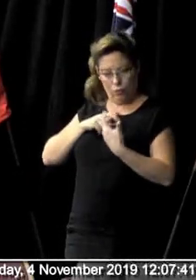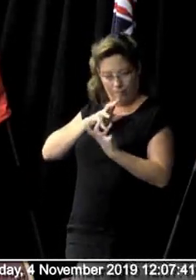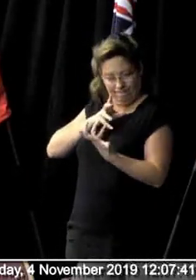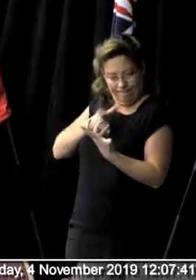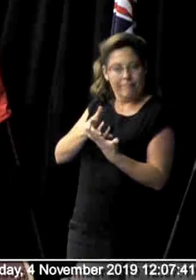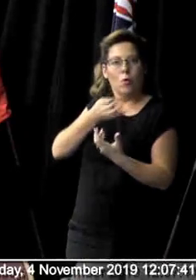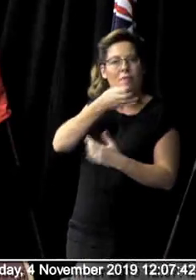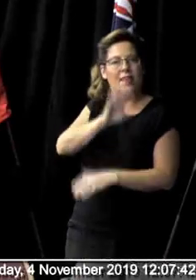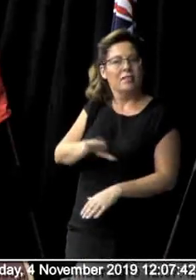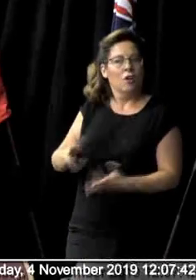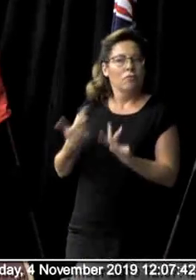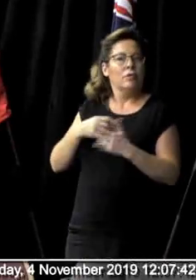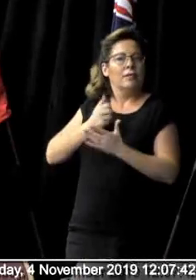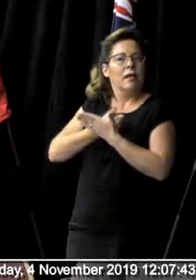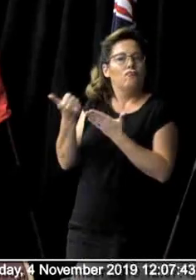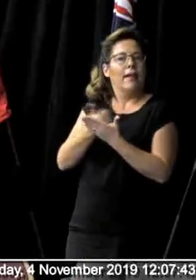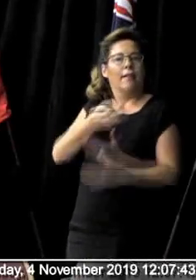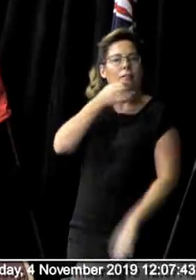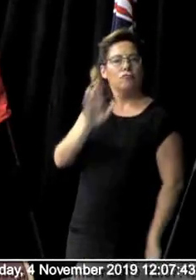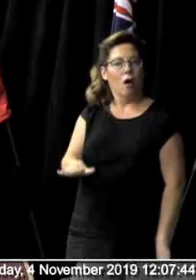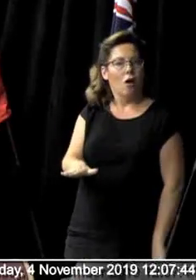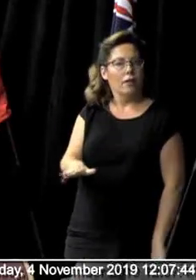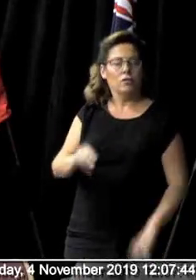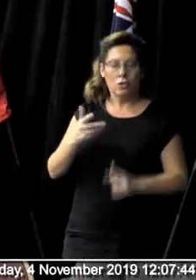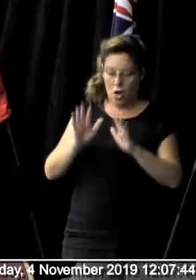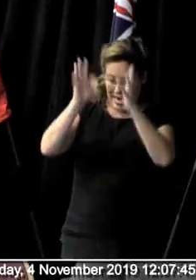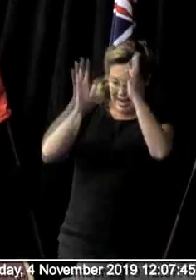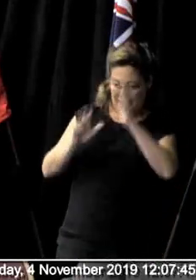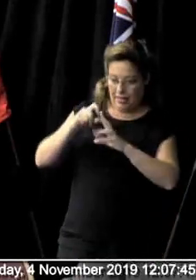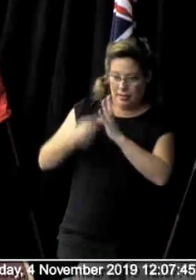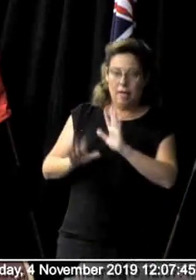engage with their child in – in a normal setting. It was a very supportive environment.